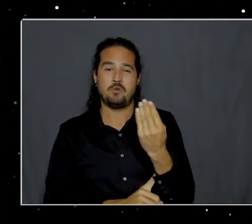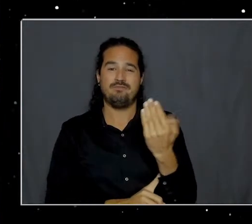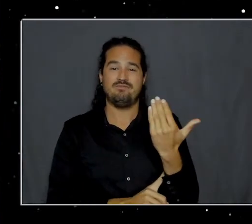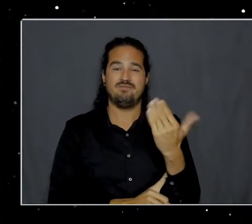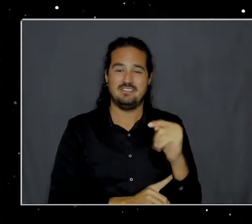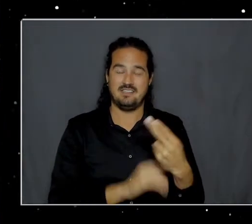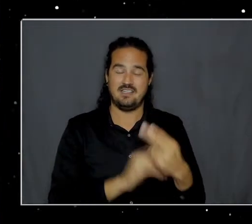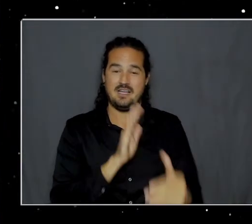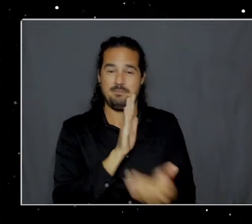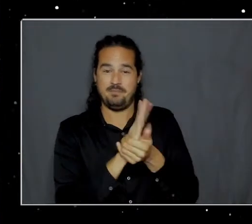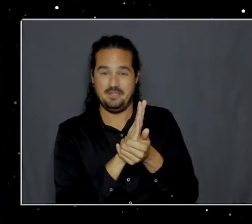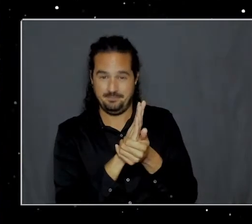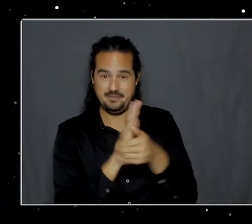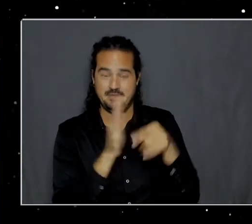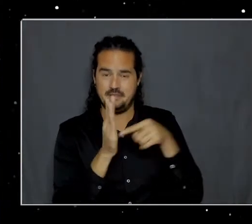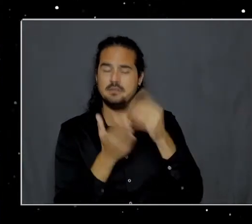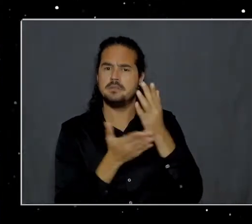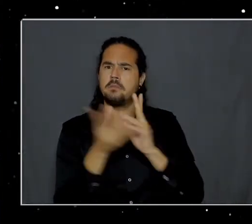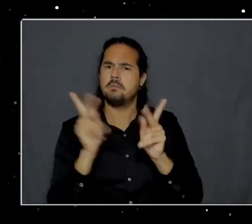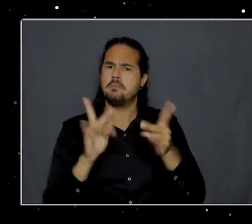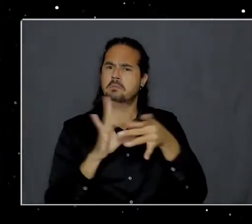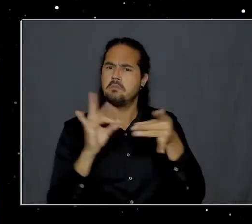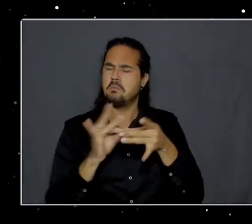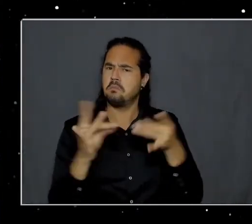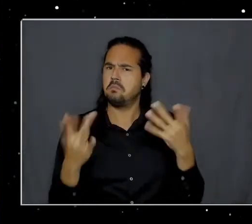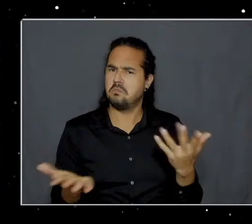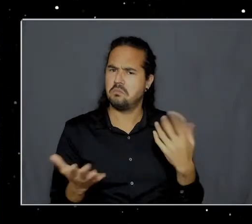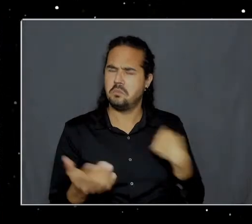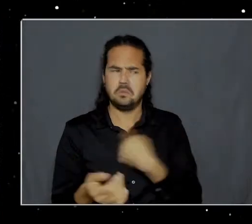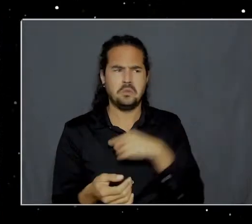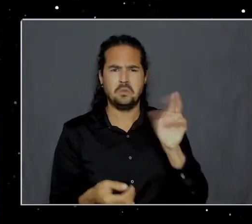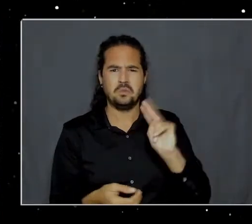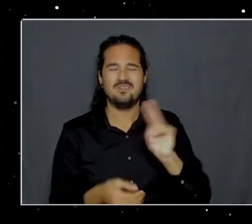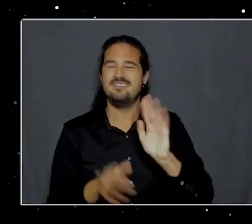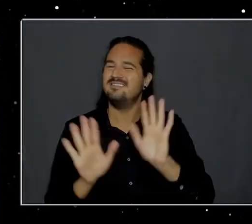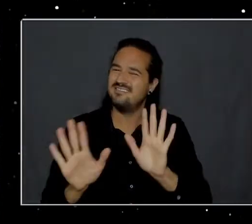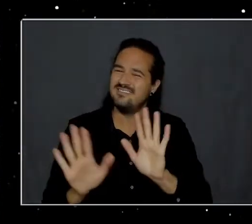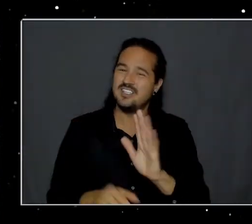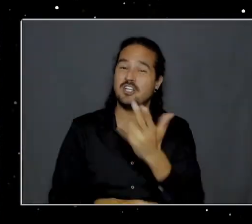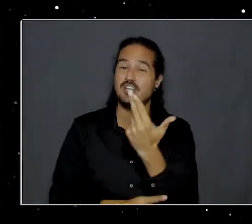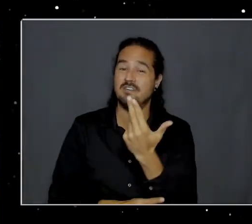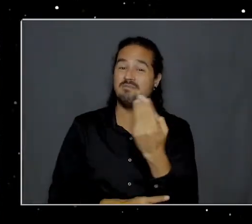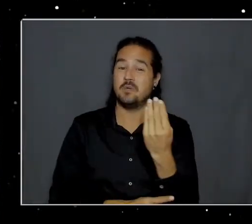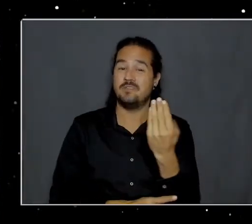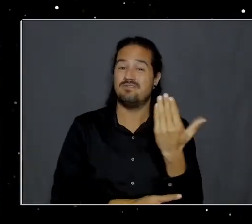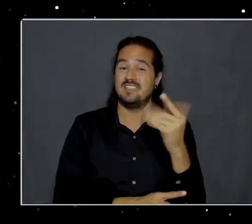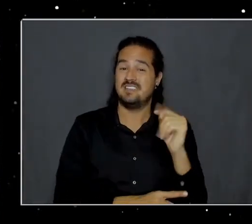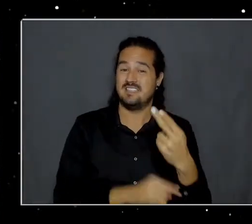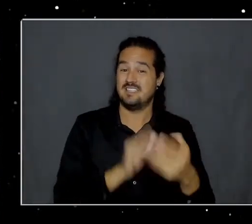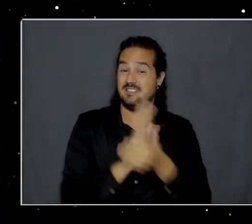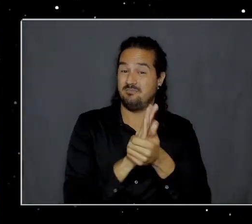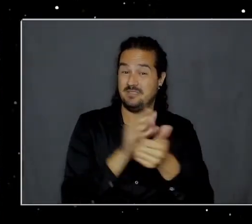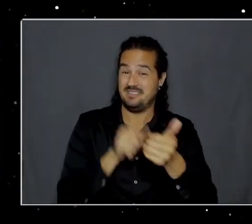SAY, "WELL, WE'RE SUPPOSED TO BE NEUTRAL." 13TH, 14TH, AND 15TH AMENDMENT WERE NOT NEUTRAL.